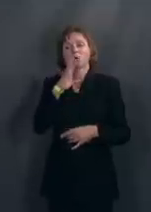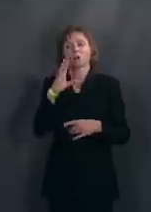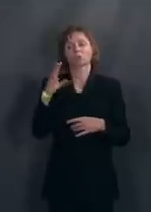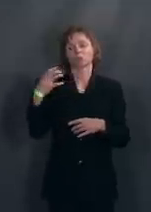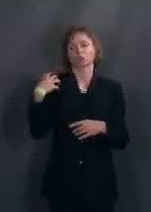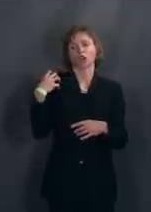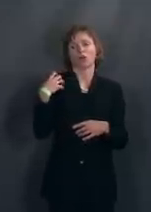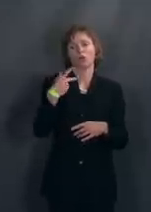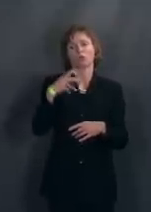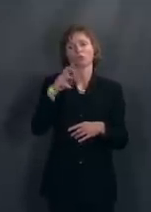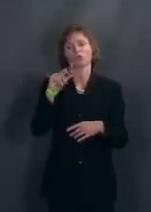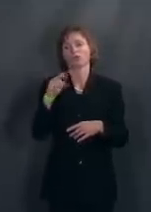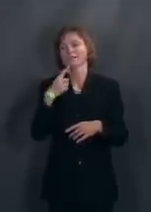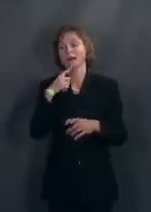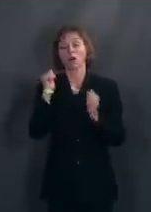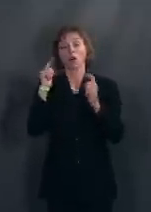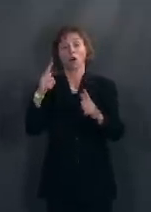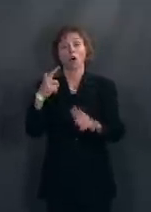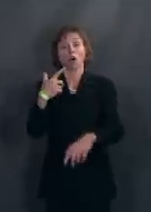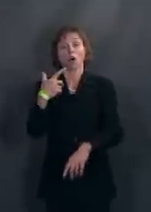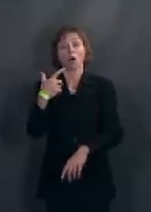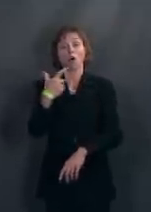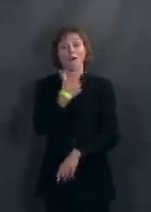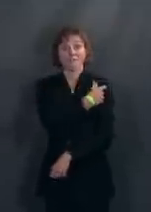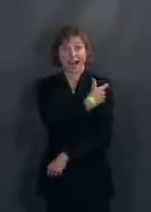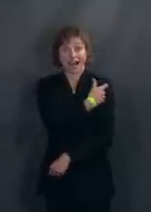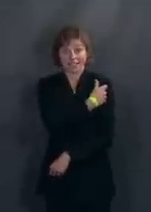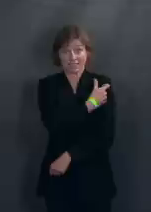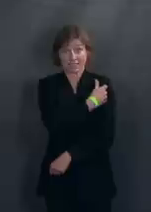all vaccine doses have been available